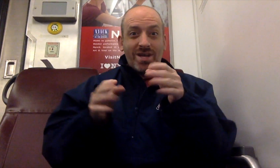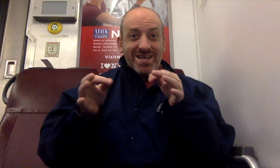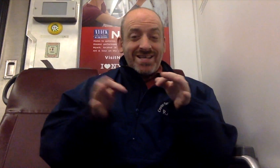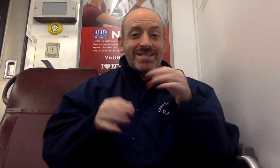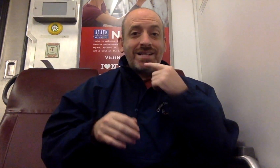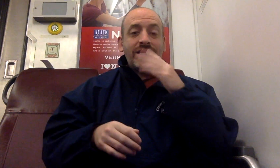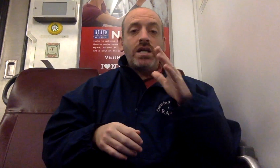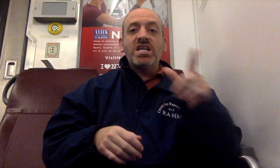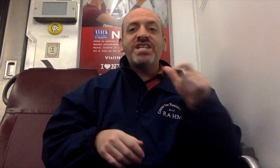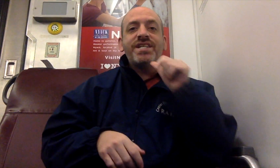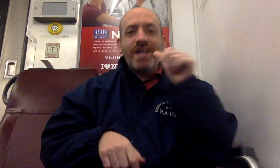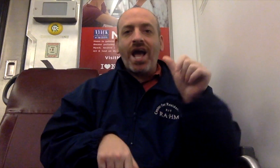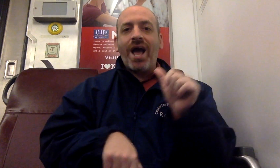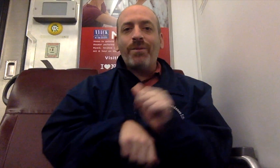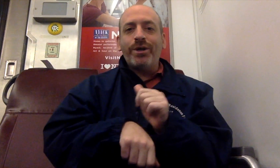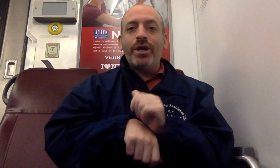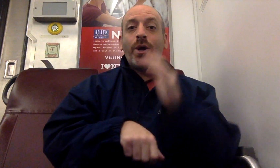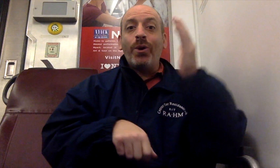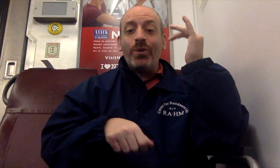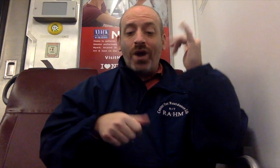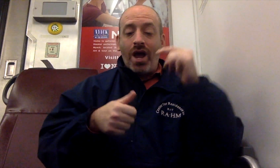you tell people why you don't want to use VRI.